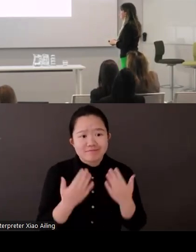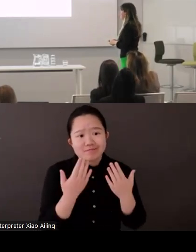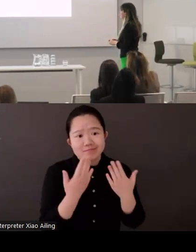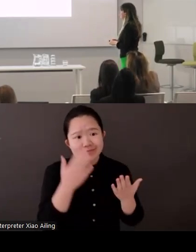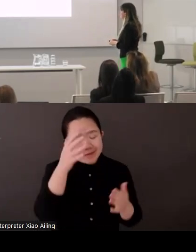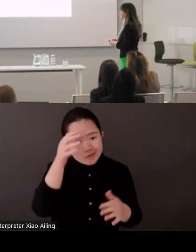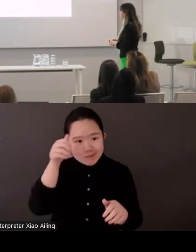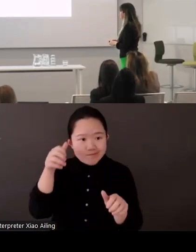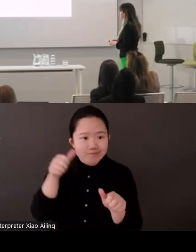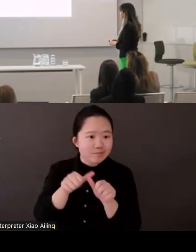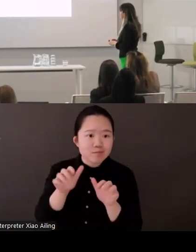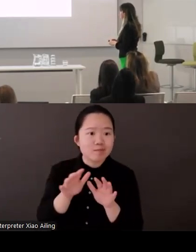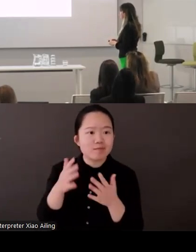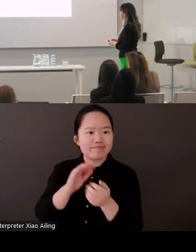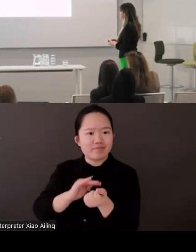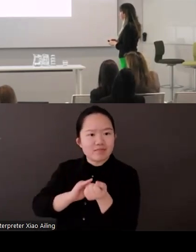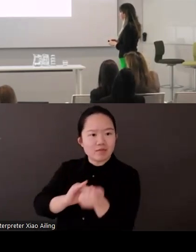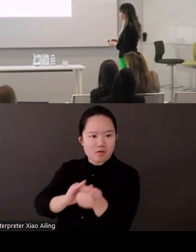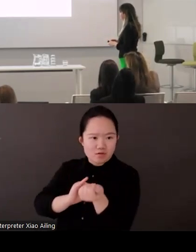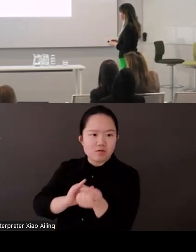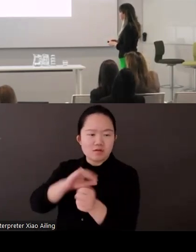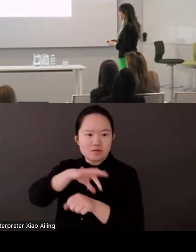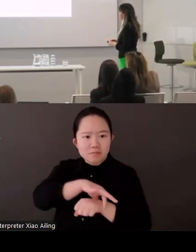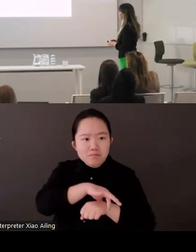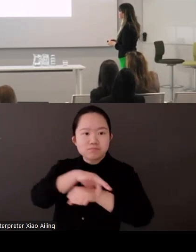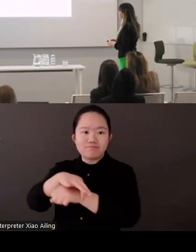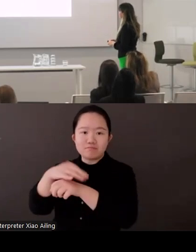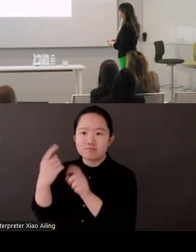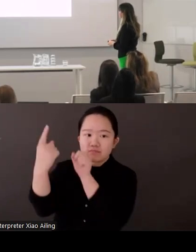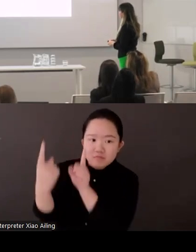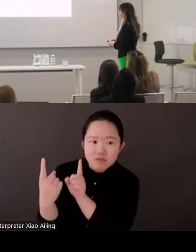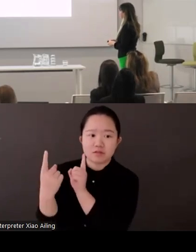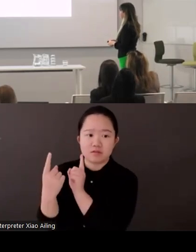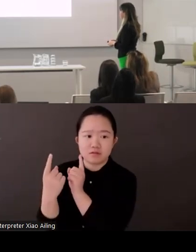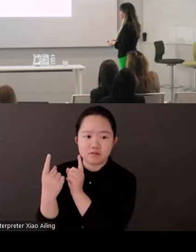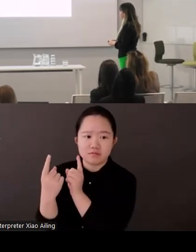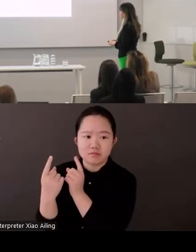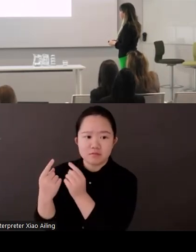I remember what it feels like to be observed by doctors. I remember when he wanted to cut my legs.